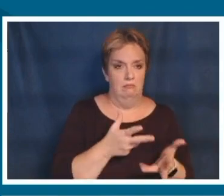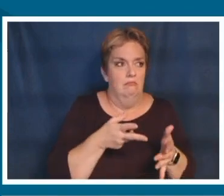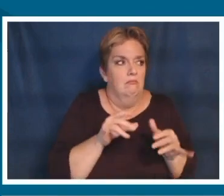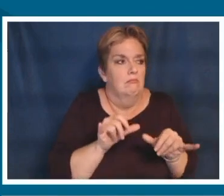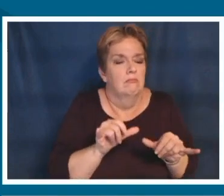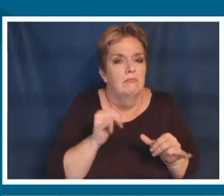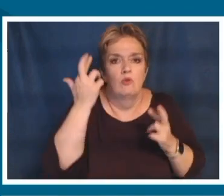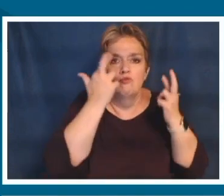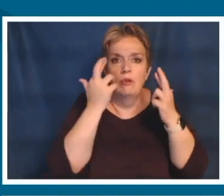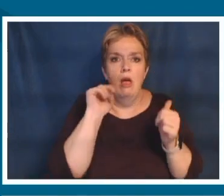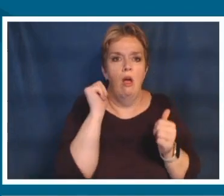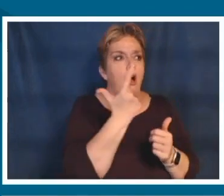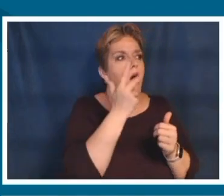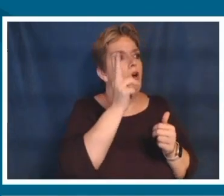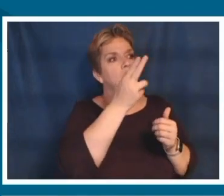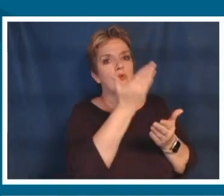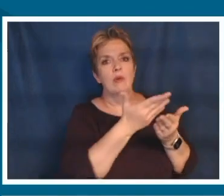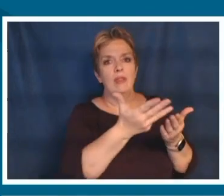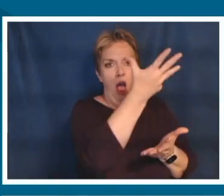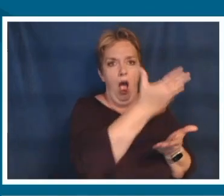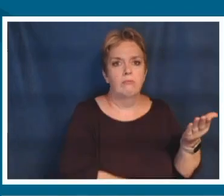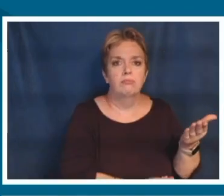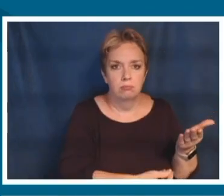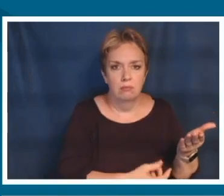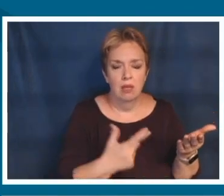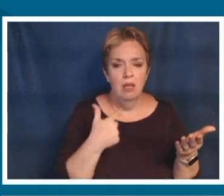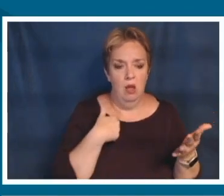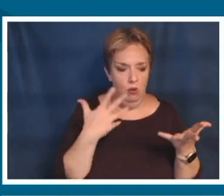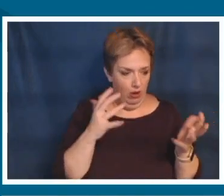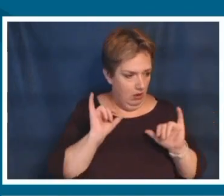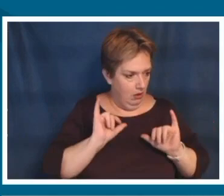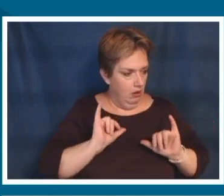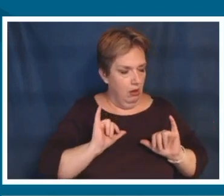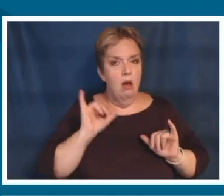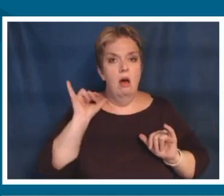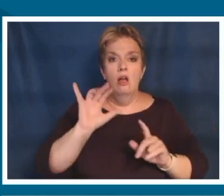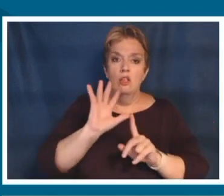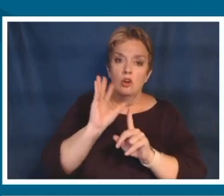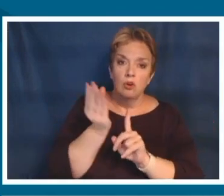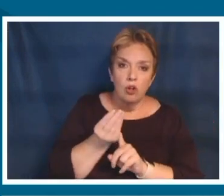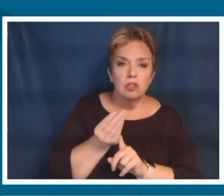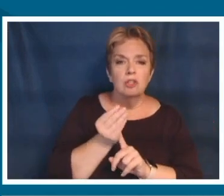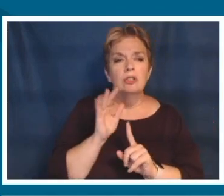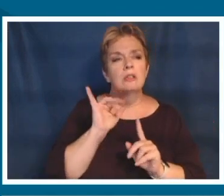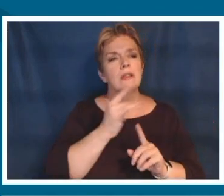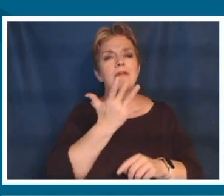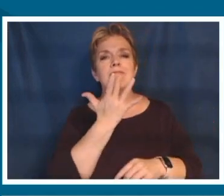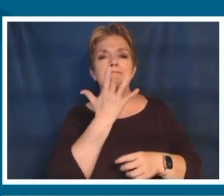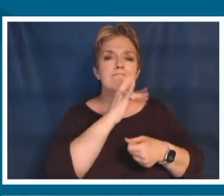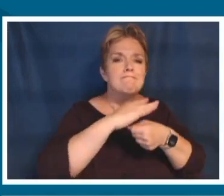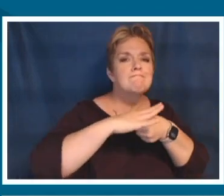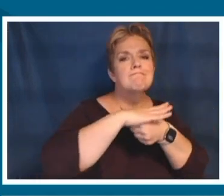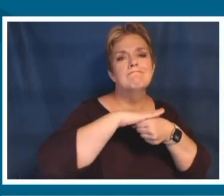that had disappeared and we did this through building an app